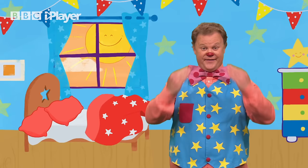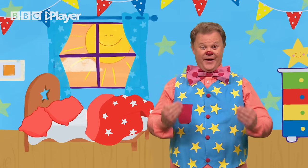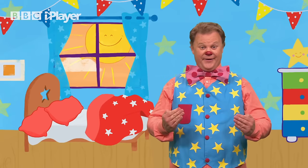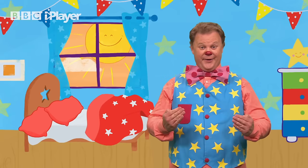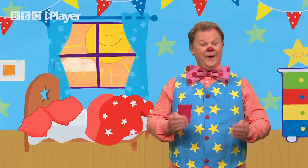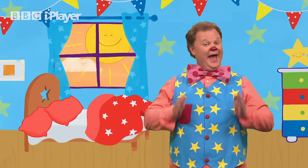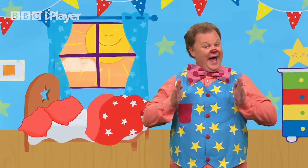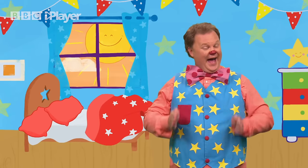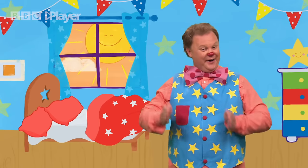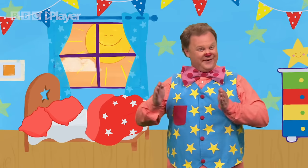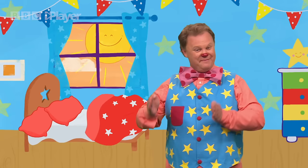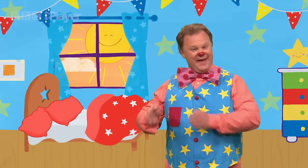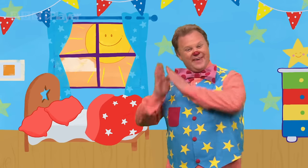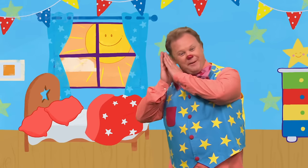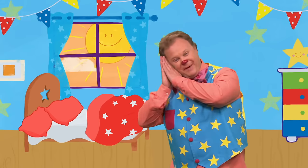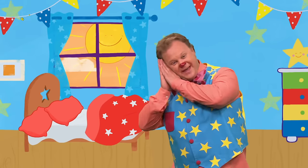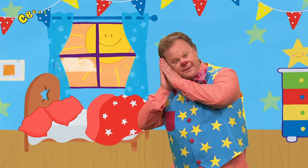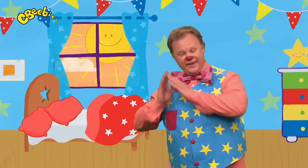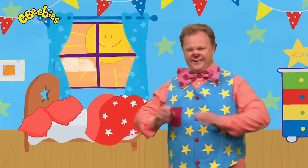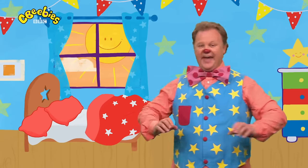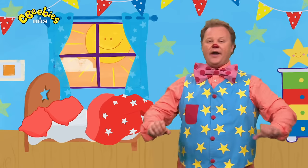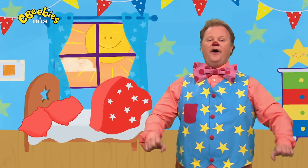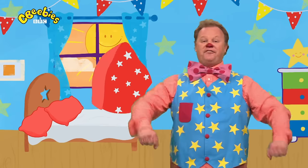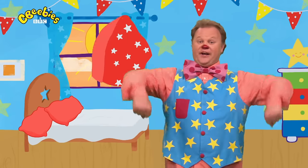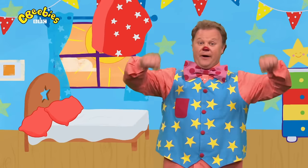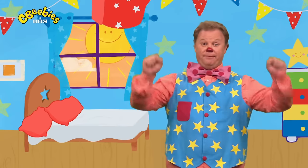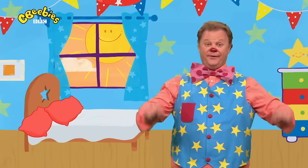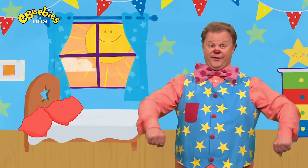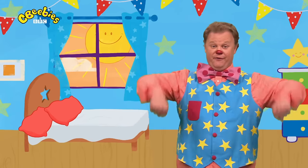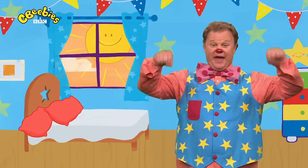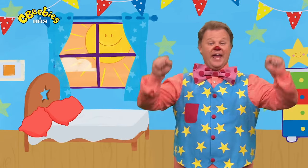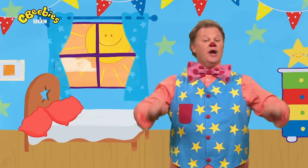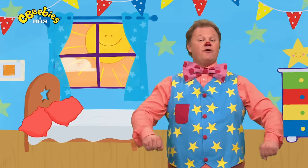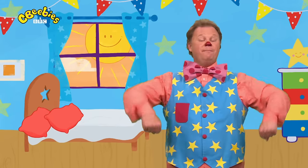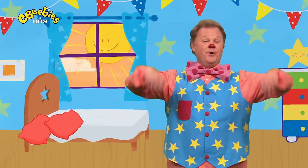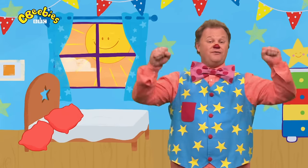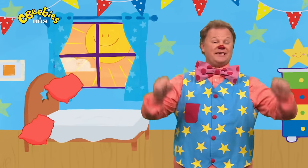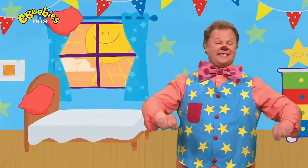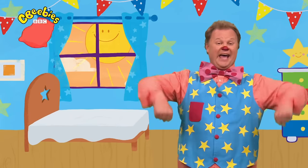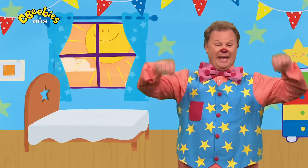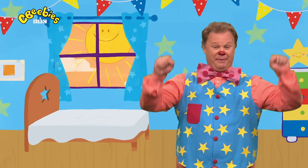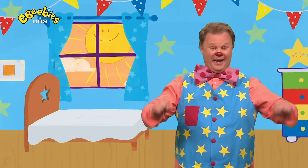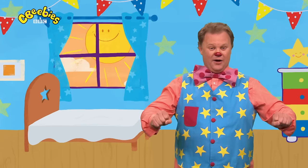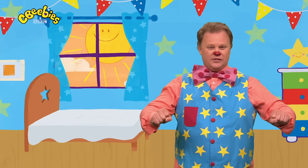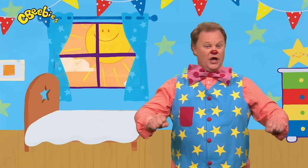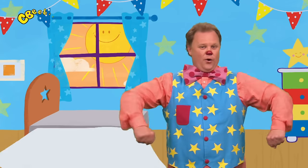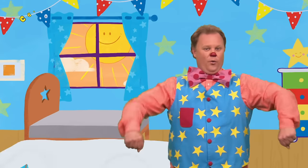show you how to make your bed take off the crumpled duvet remove the saggy pillows